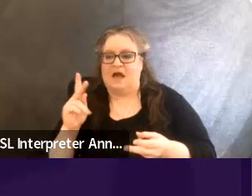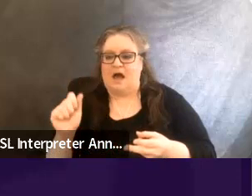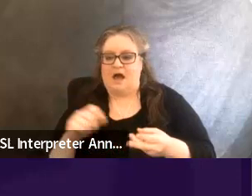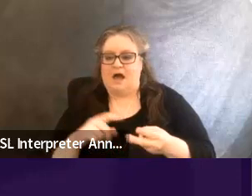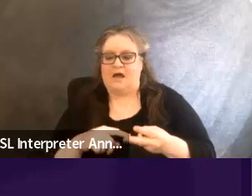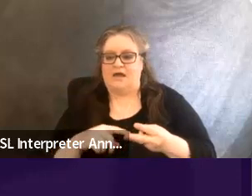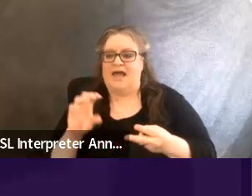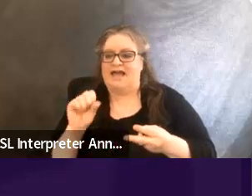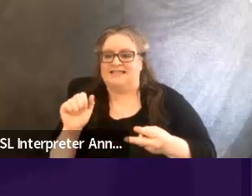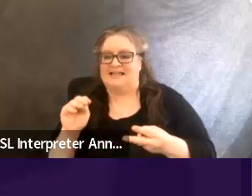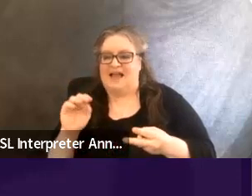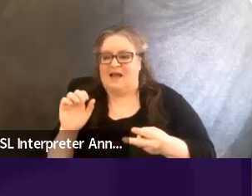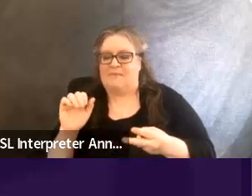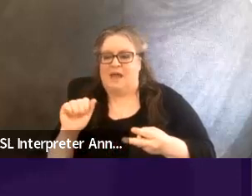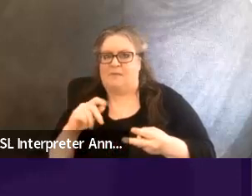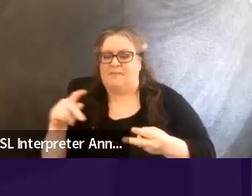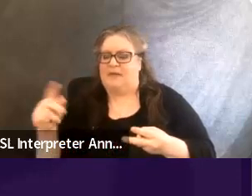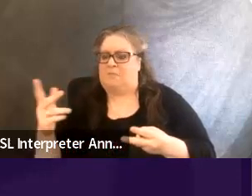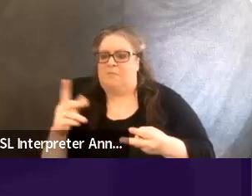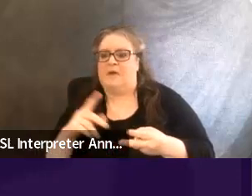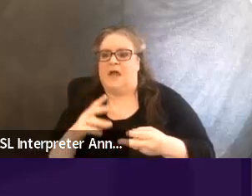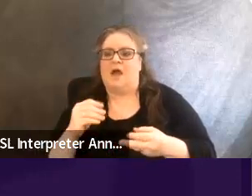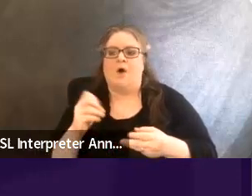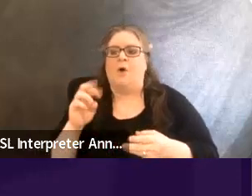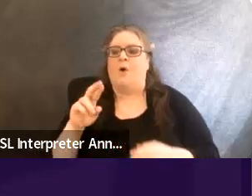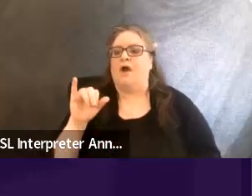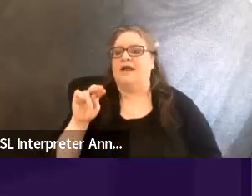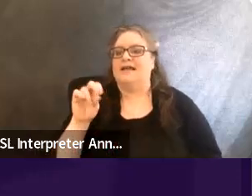You can also use services like InstaWP